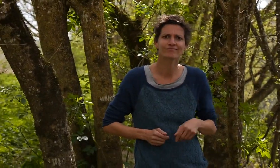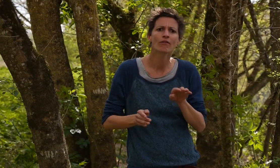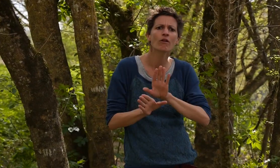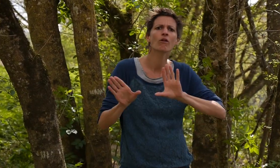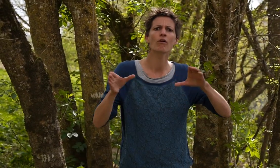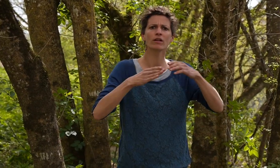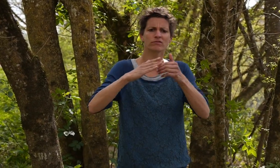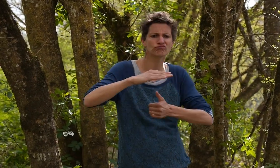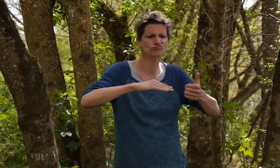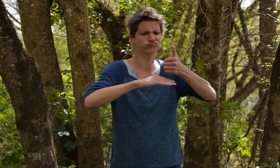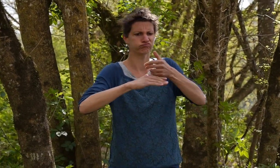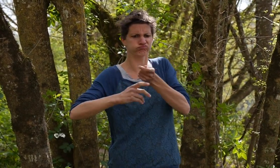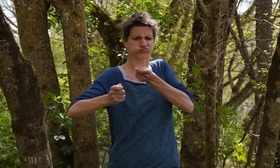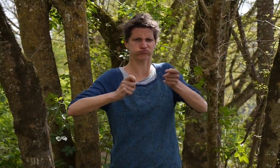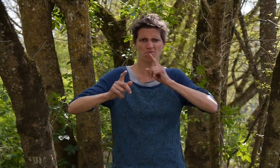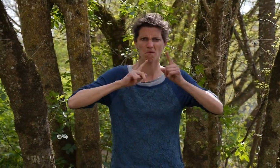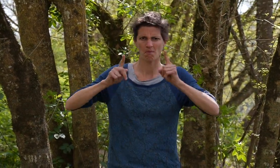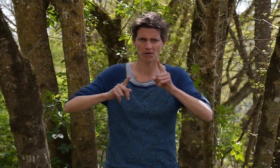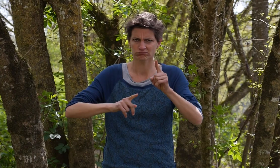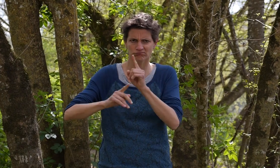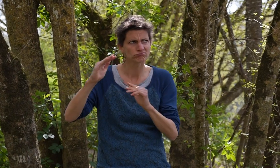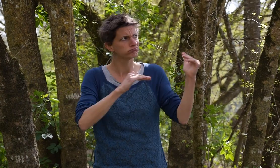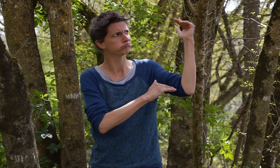In a collective, don’t let the bosses have higher authority, telling us what to do.